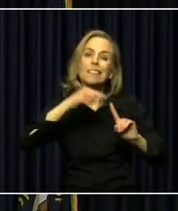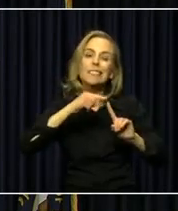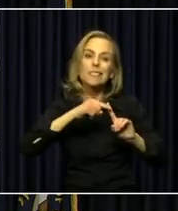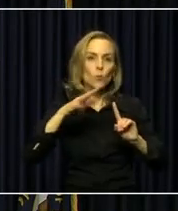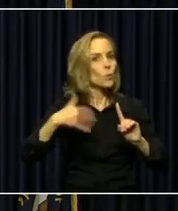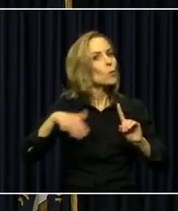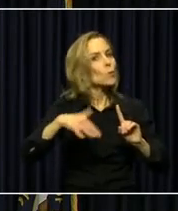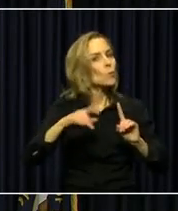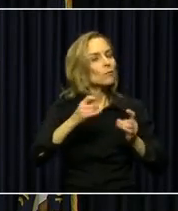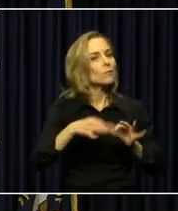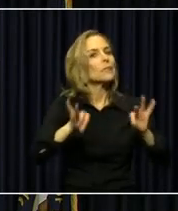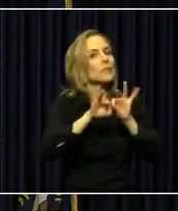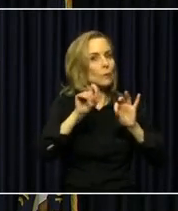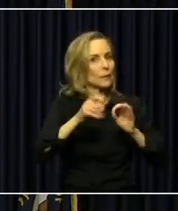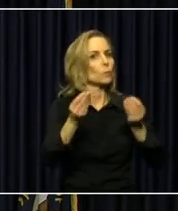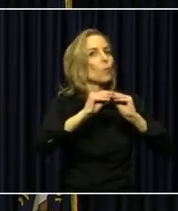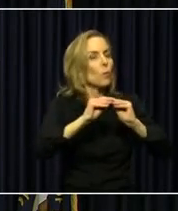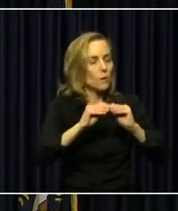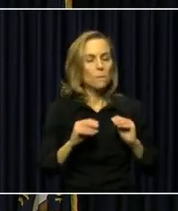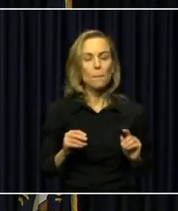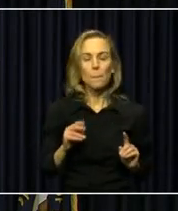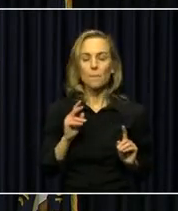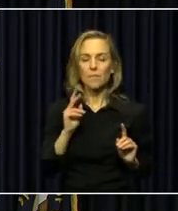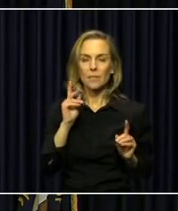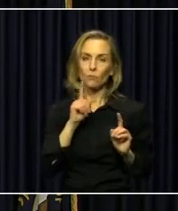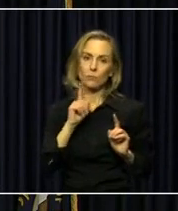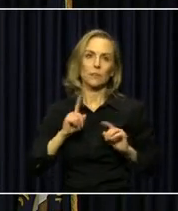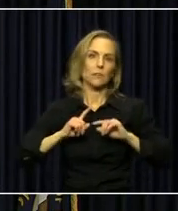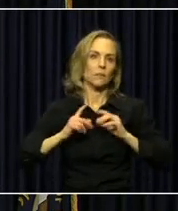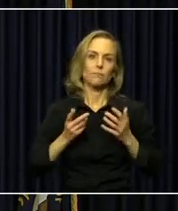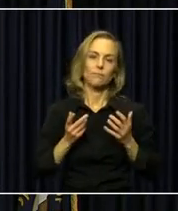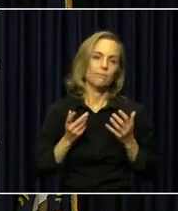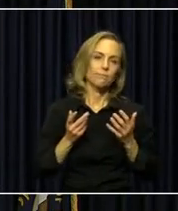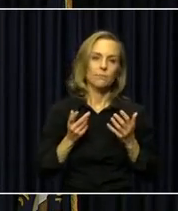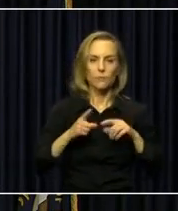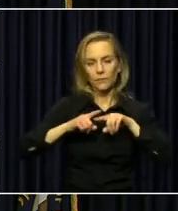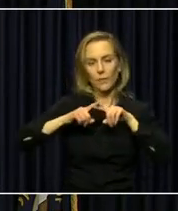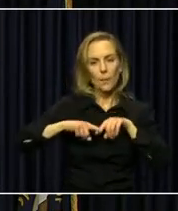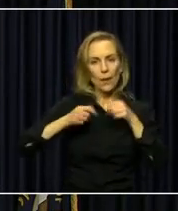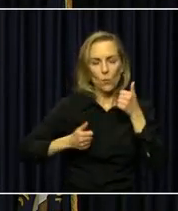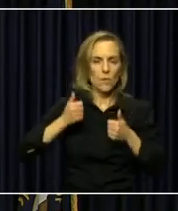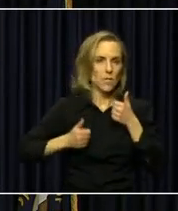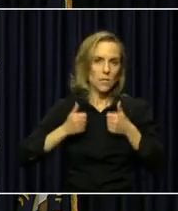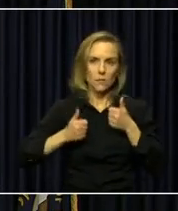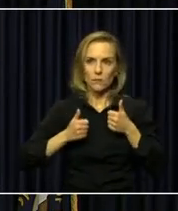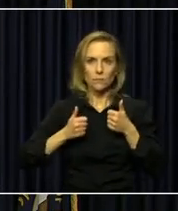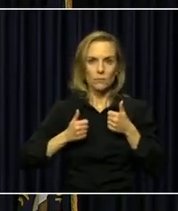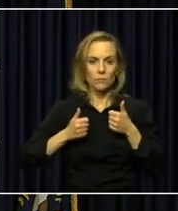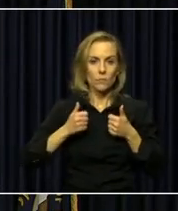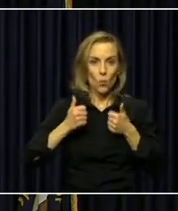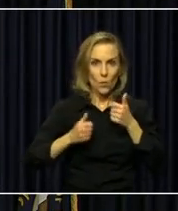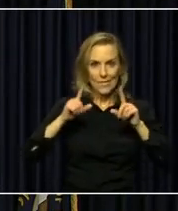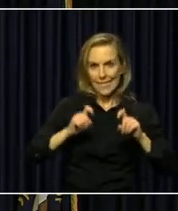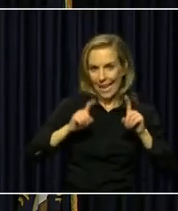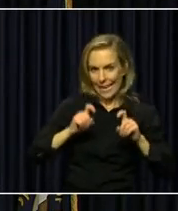THERE YET. EVERY STATE IS FACING THIS CHALLENGE.